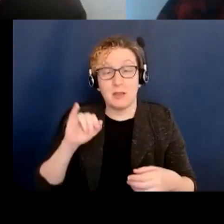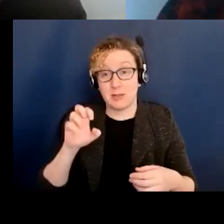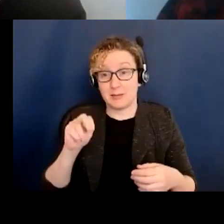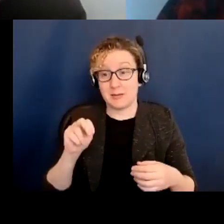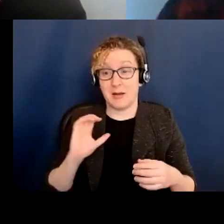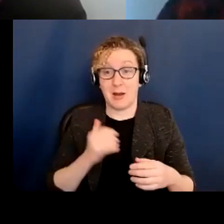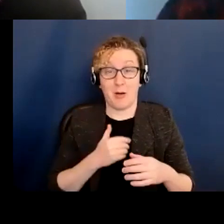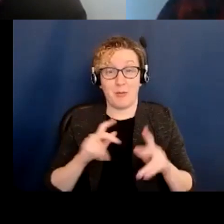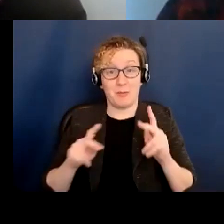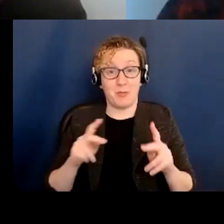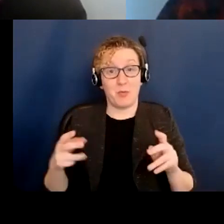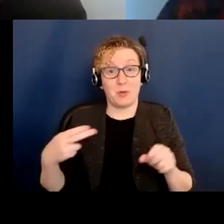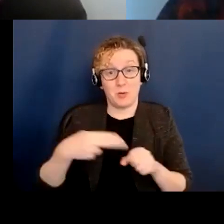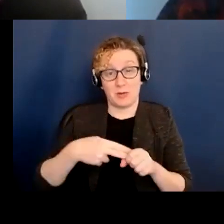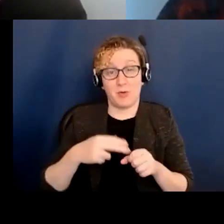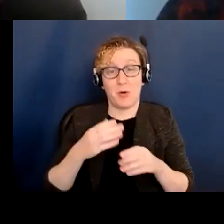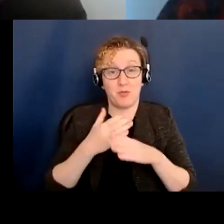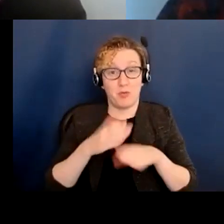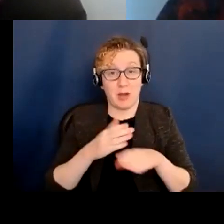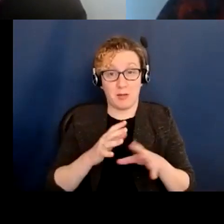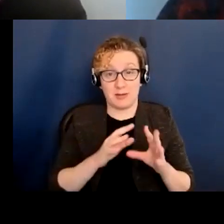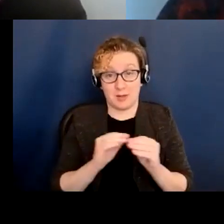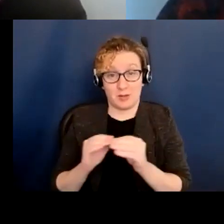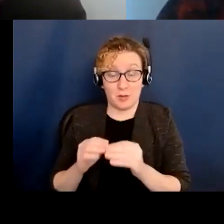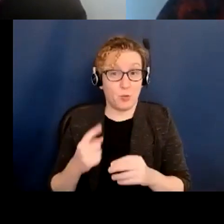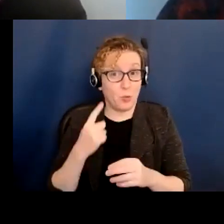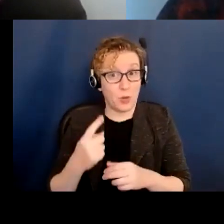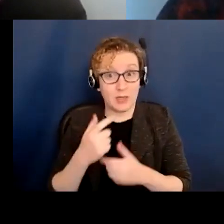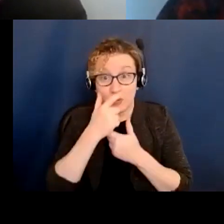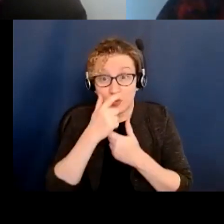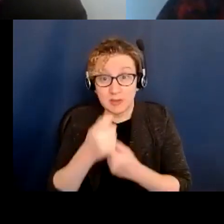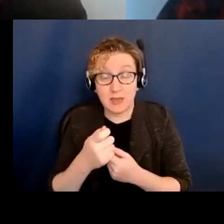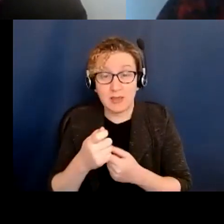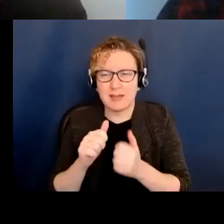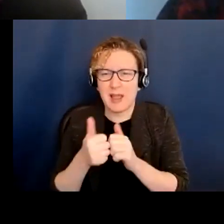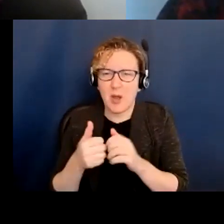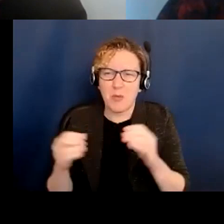It will be interesting. I think one of the things we are always looking for is how do we do more specific, how do